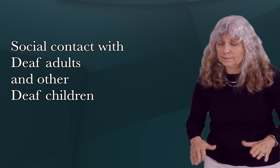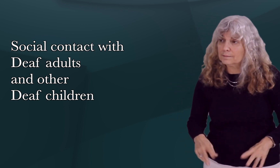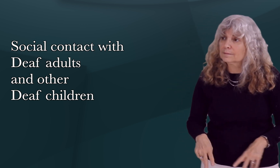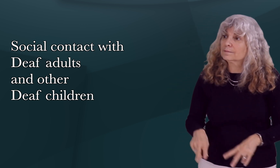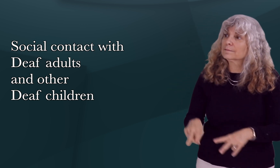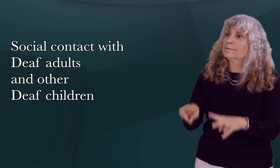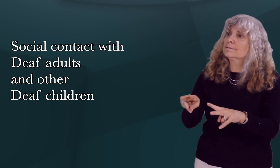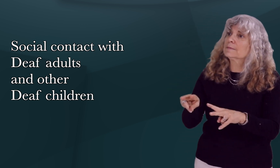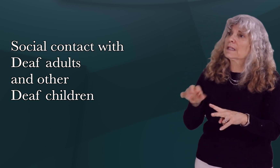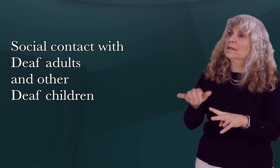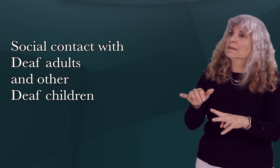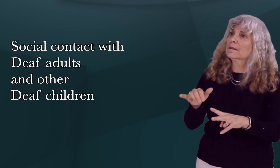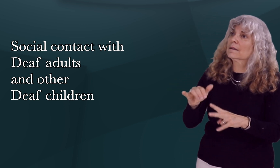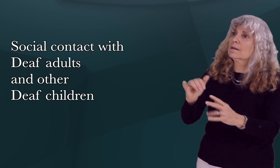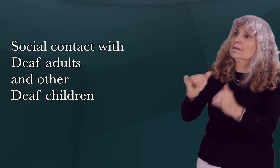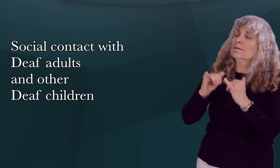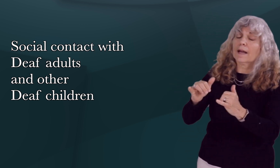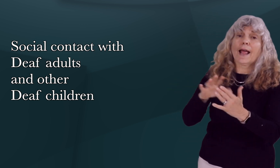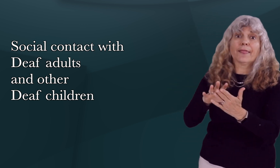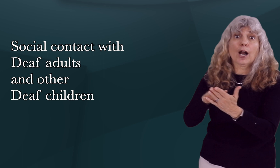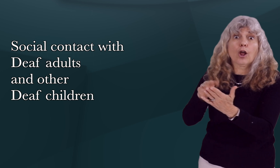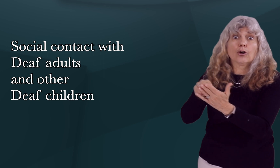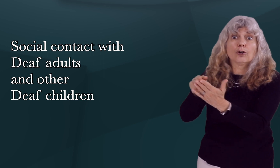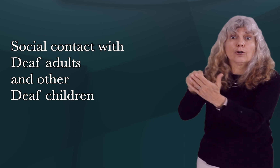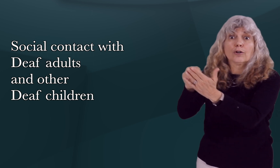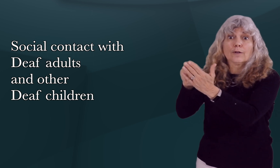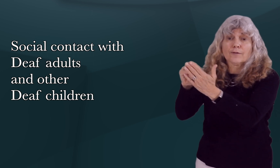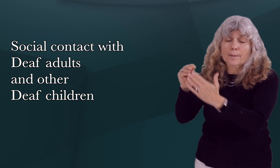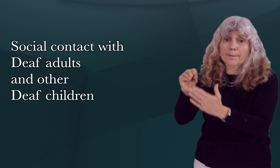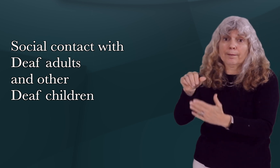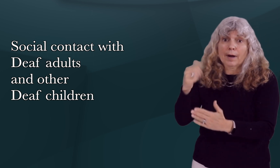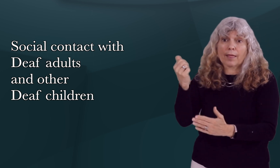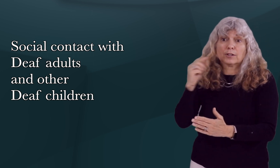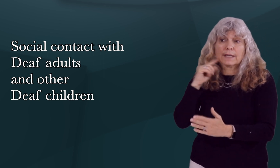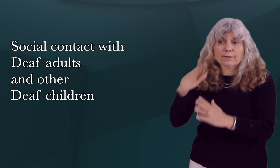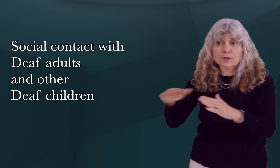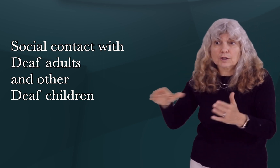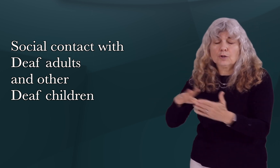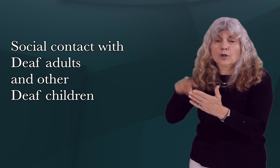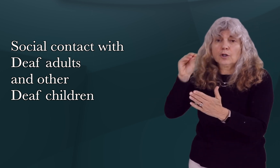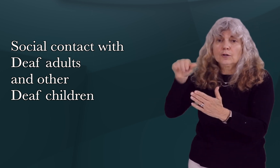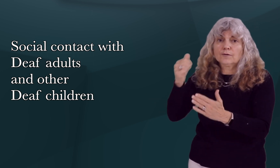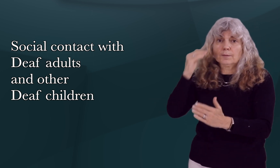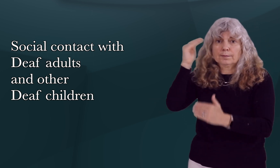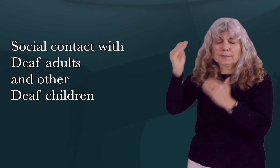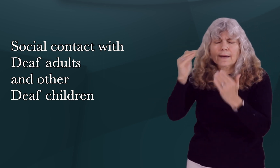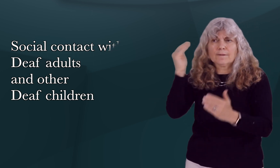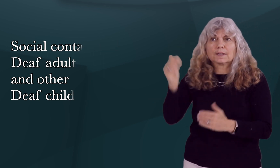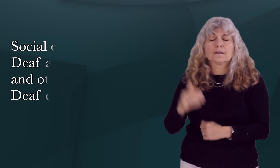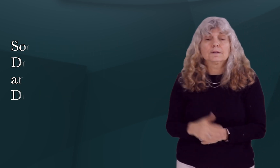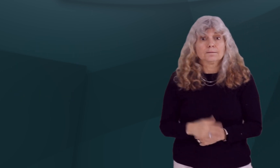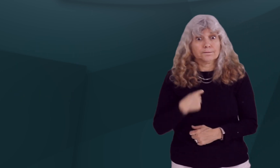Your child will watch them, identify with them, and learn from older deaf children and deaf adults.